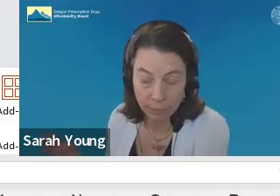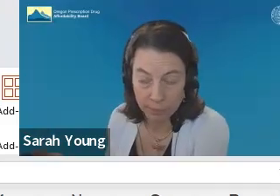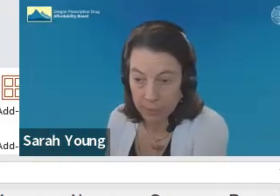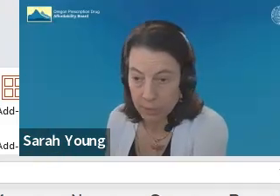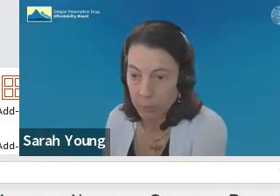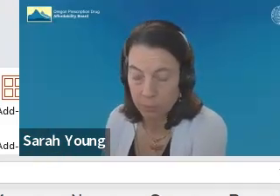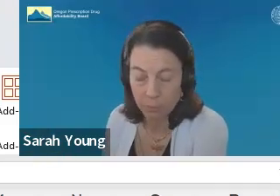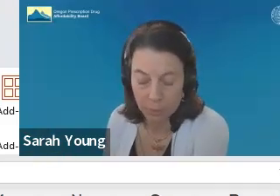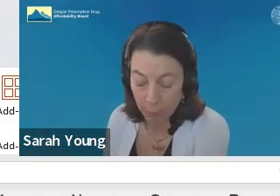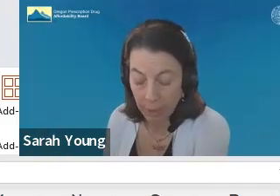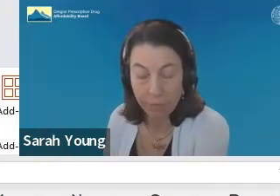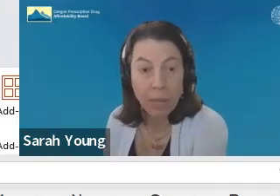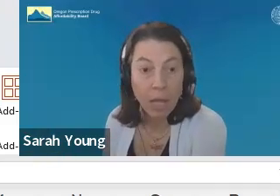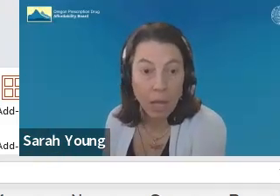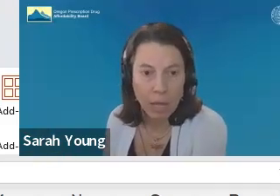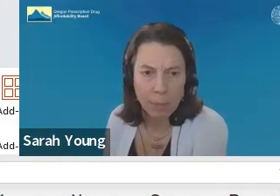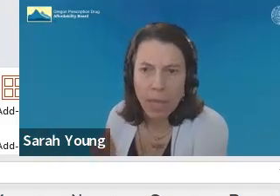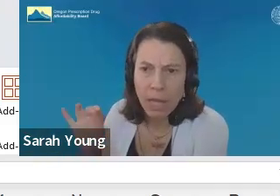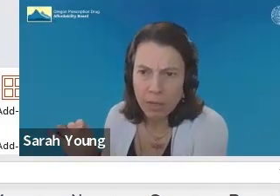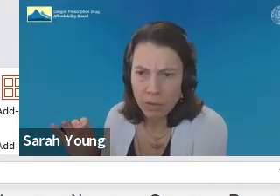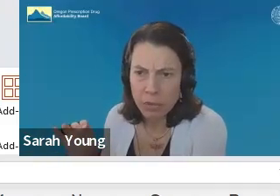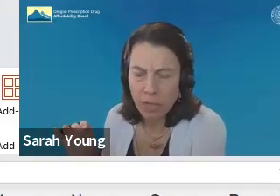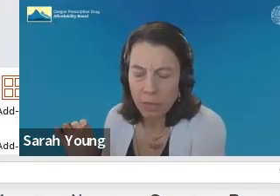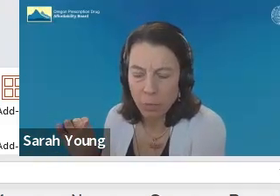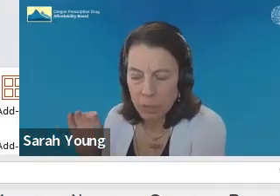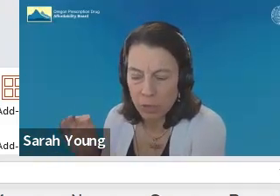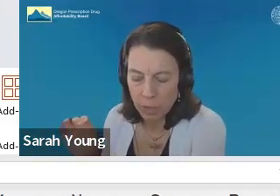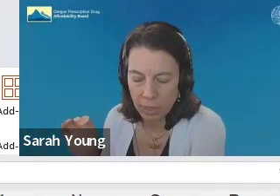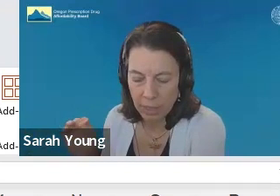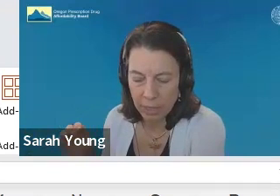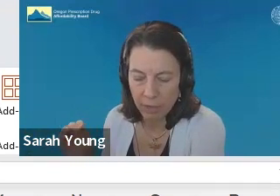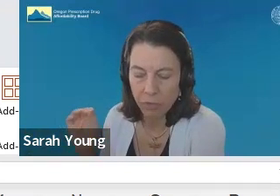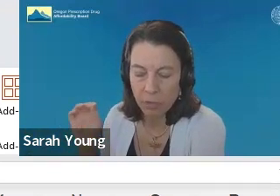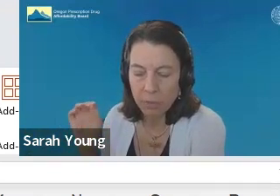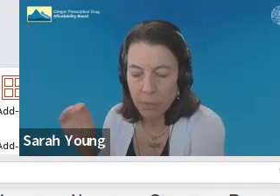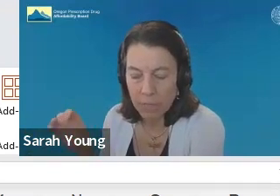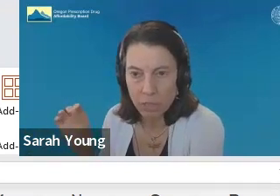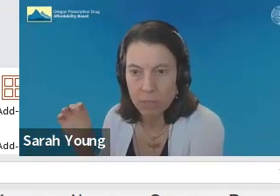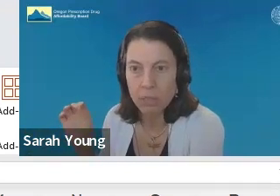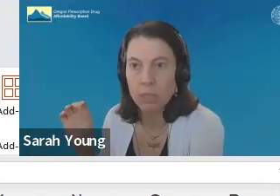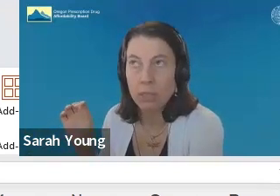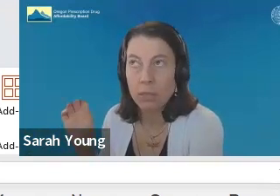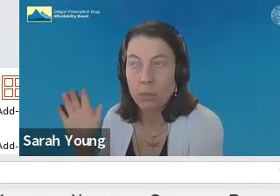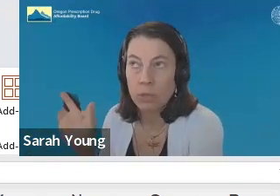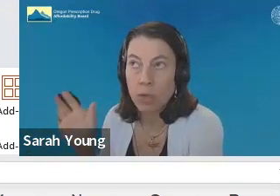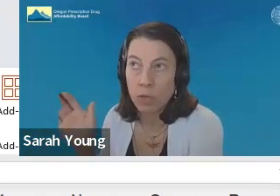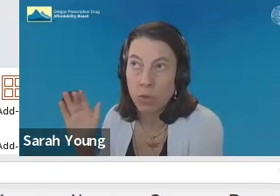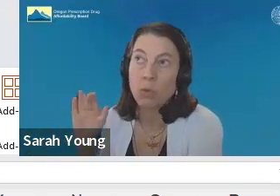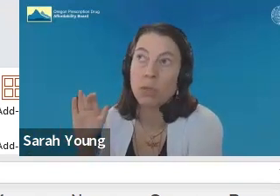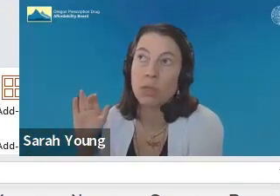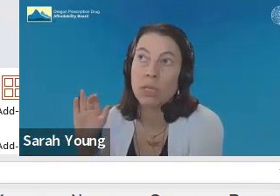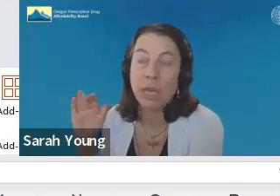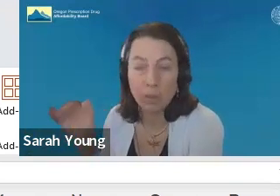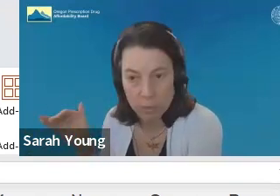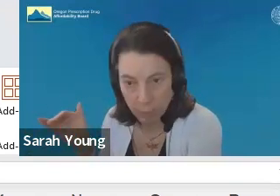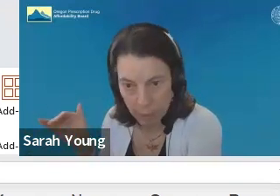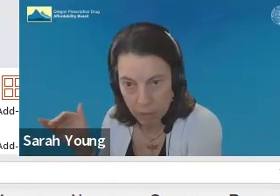um so that's what we have. Um another thing we do not have patient we do not know the counties where